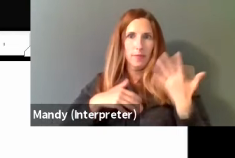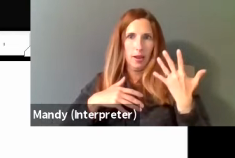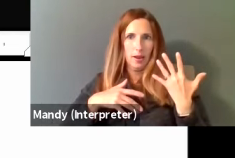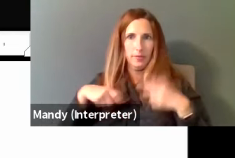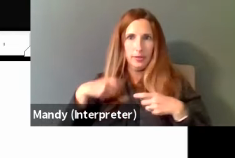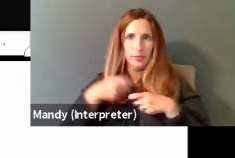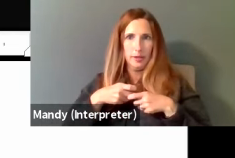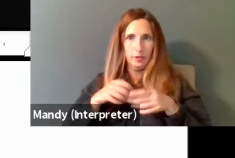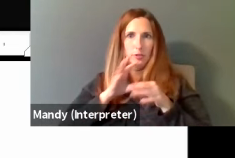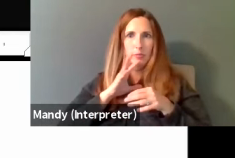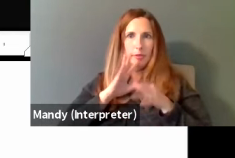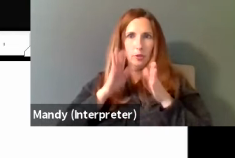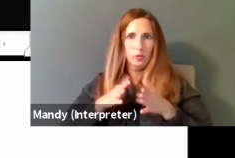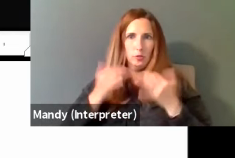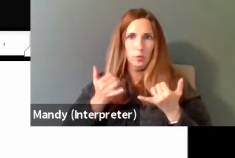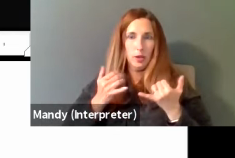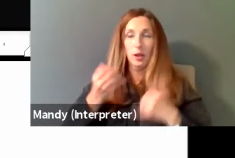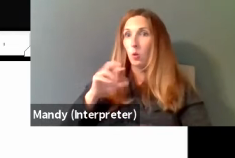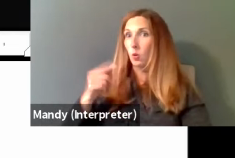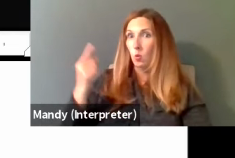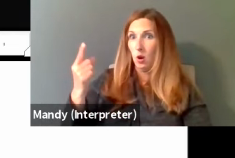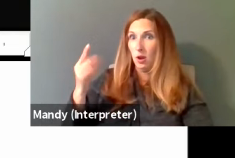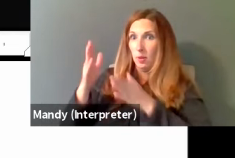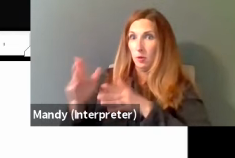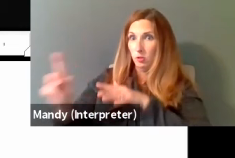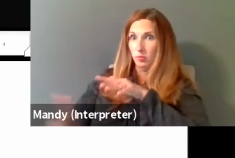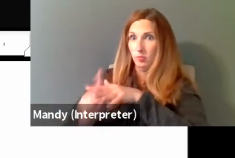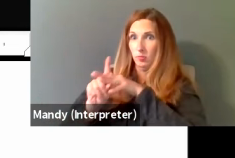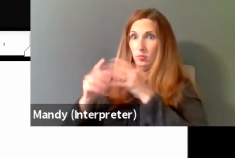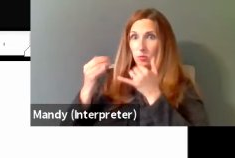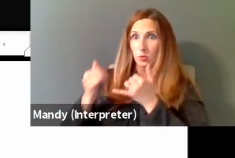or one person came to my office this week, who was that?